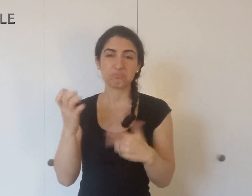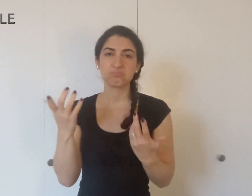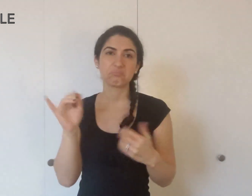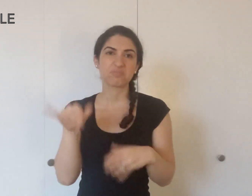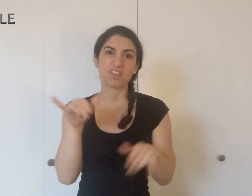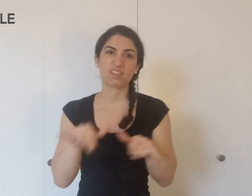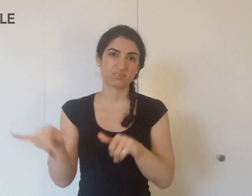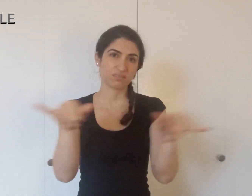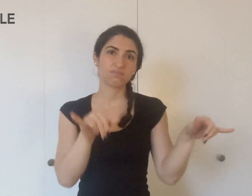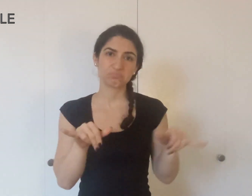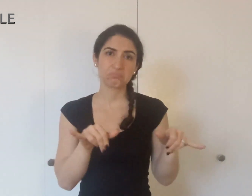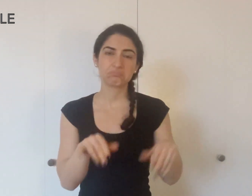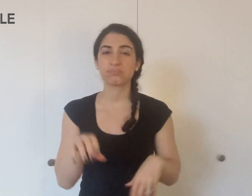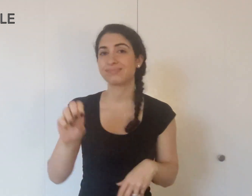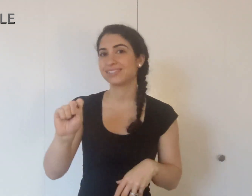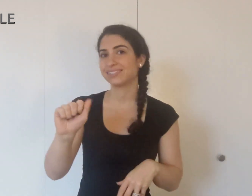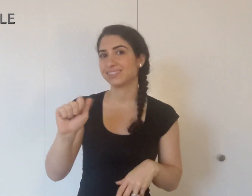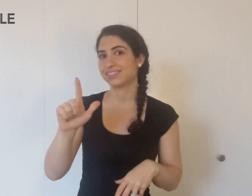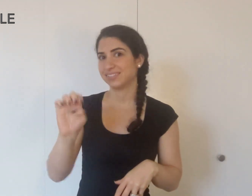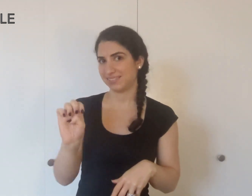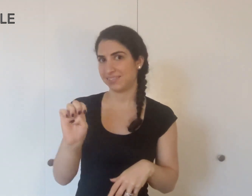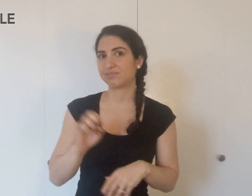SALE -- that's common.